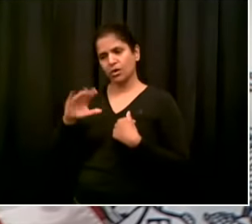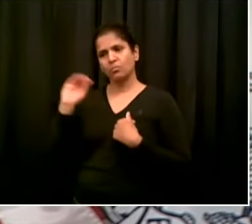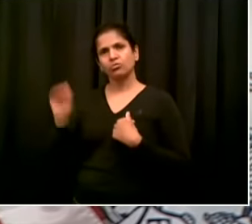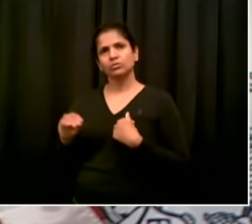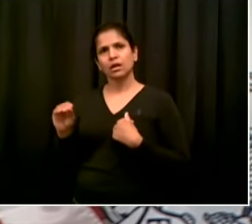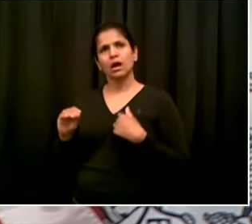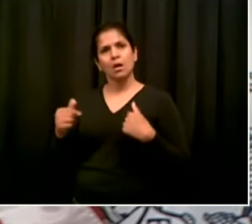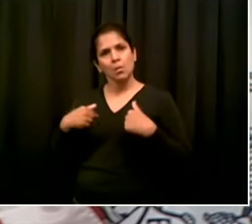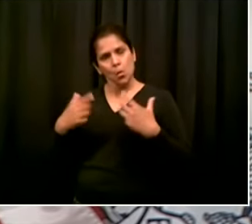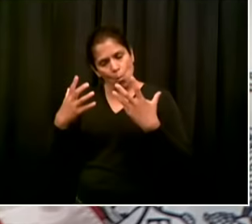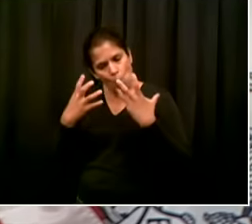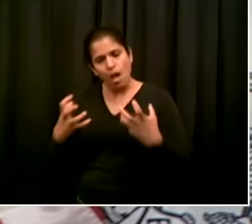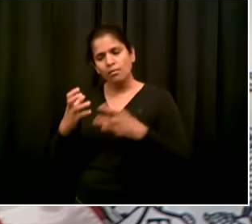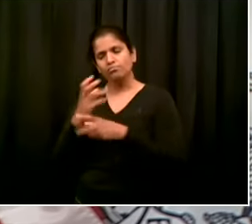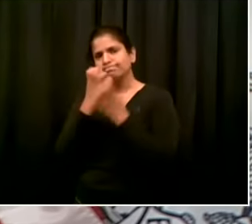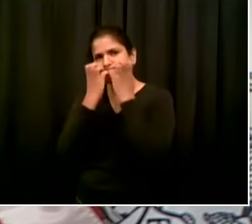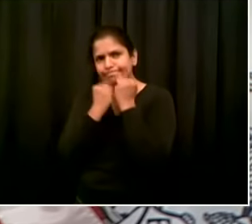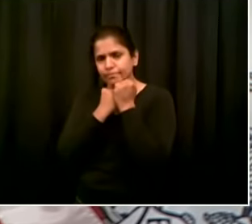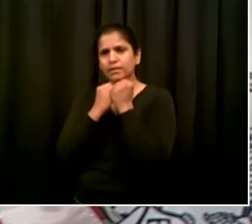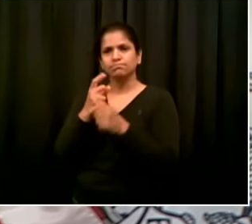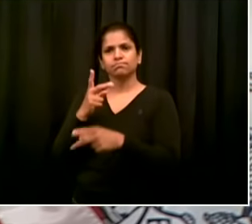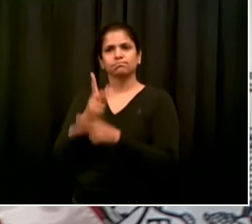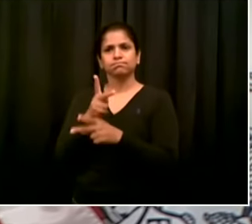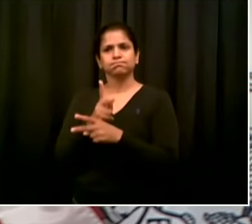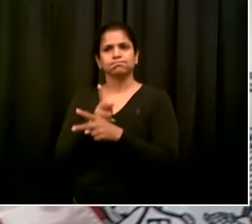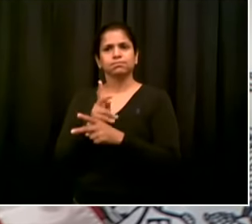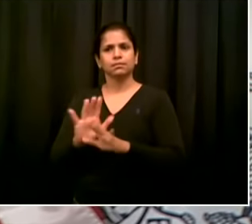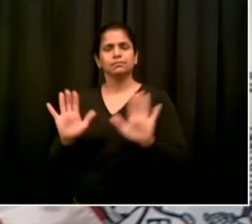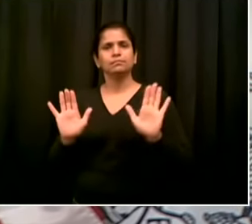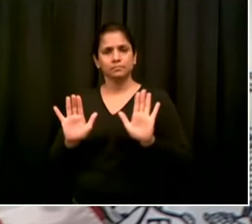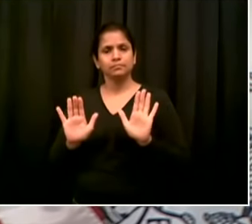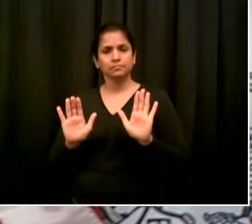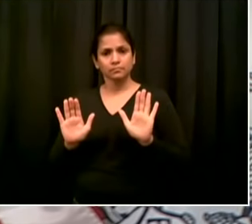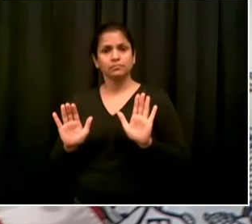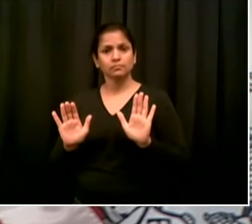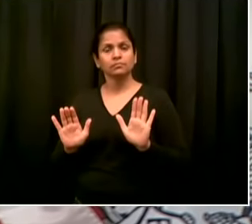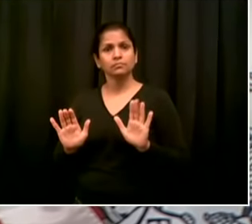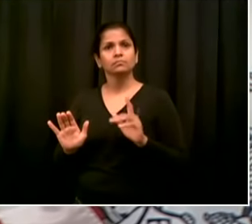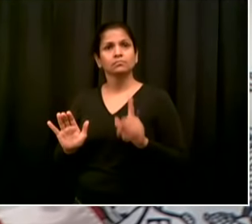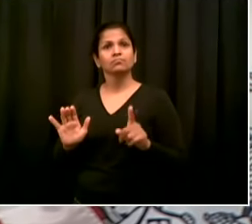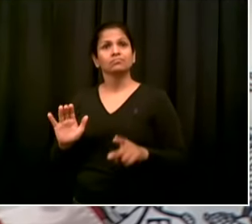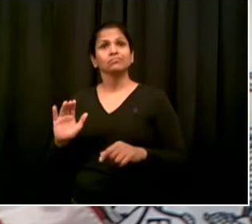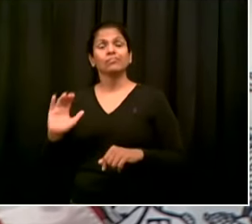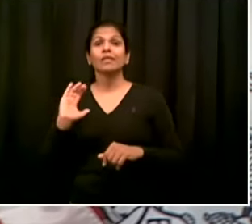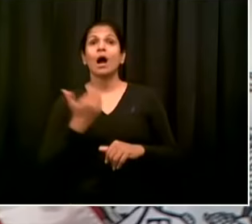IT IS NOT ABOUT CATCHING PEOPLE. WELL SAID, THANK YOU, GO